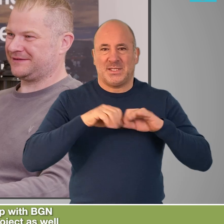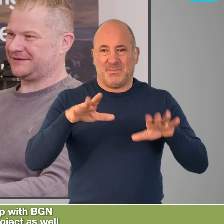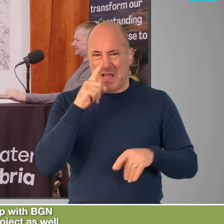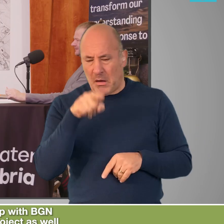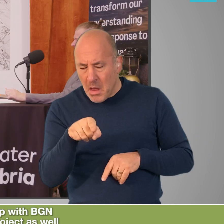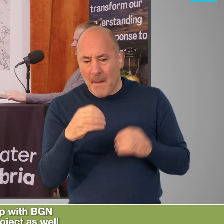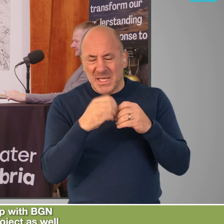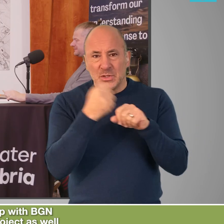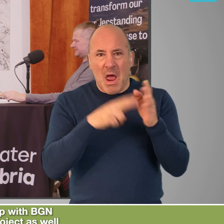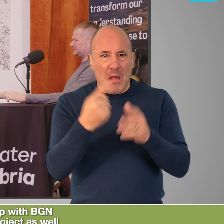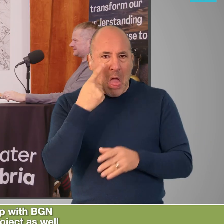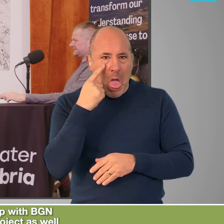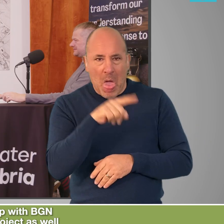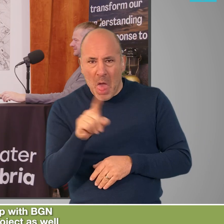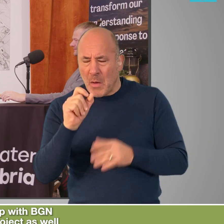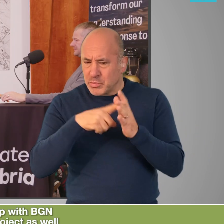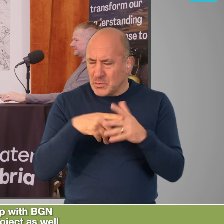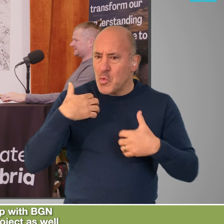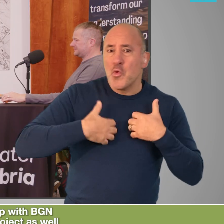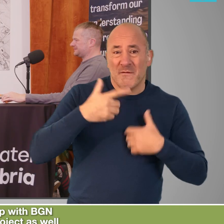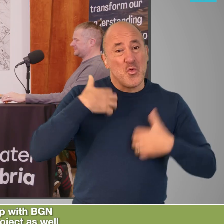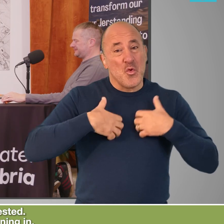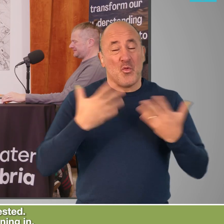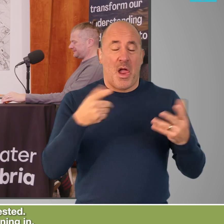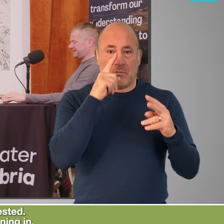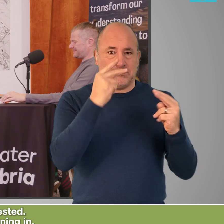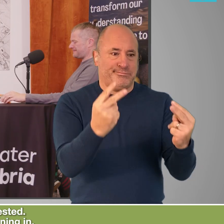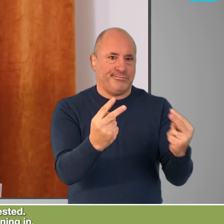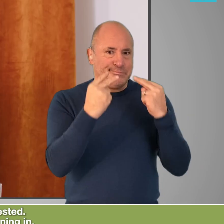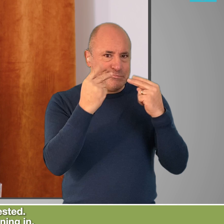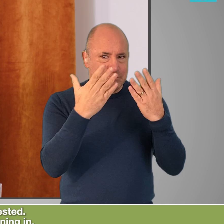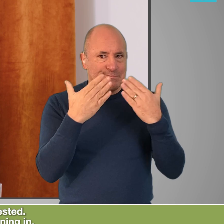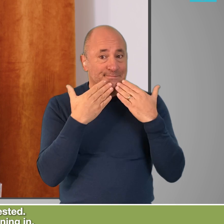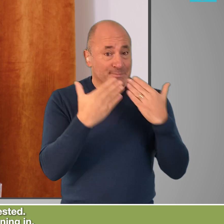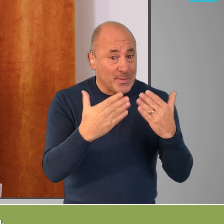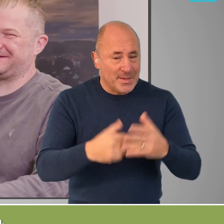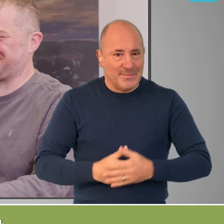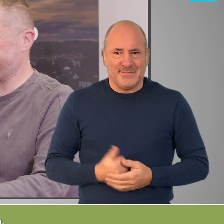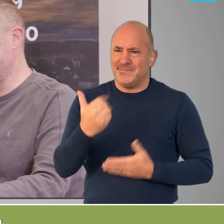so people can link up with BGN and read up on the project as well if they're interested. Thank you for tuning in. Thank you.